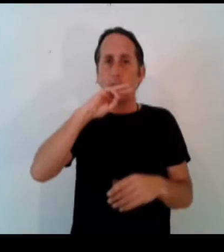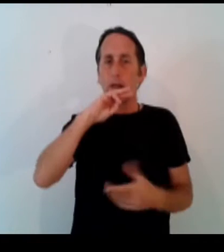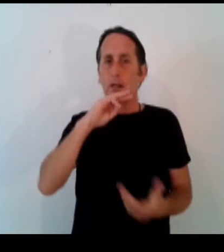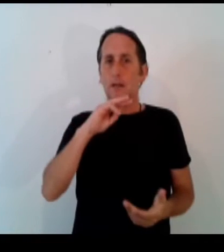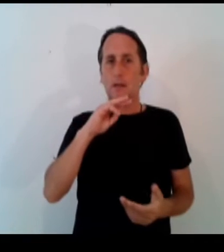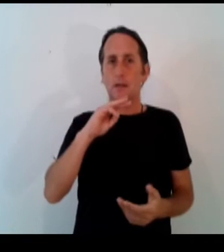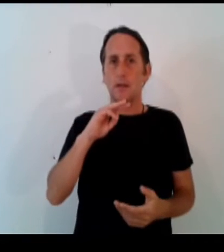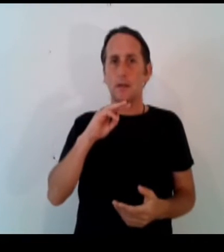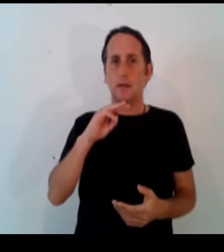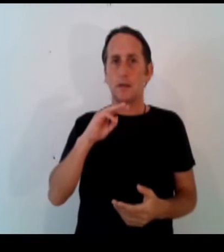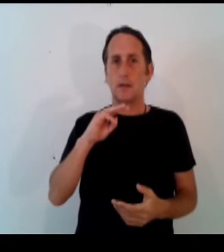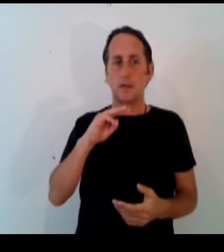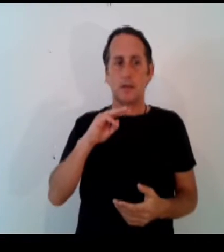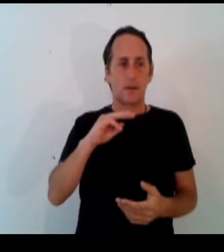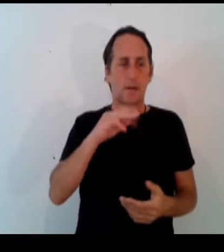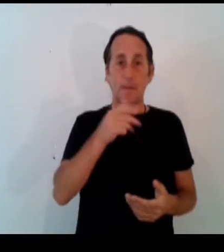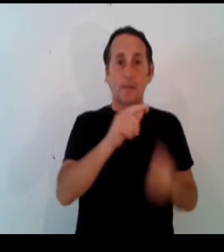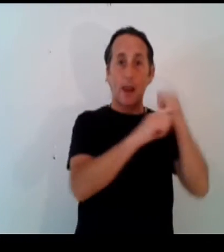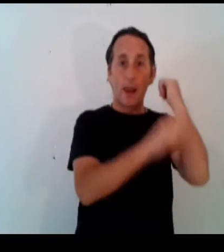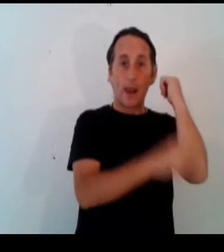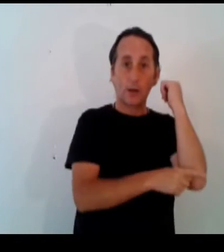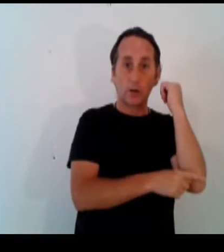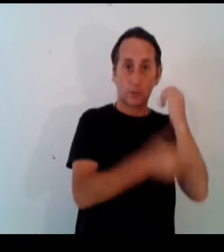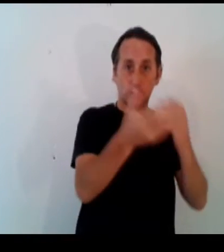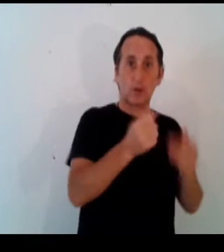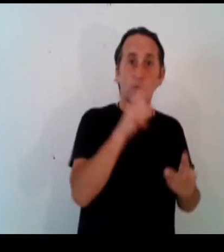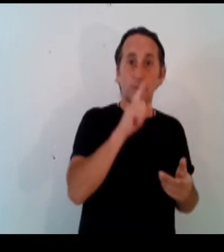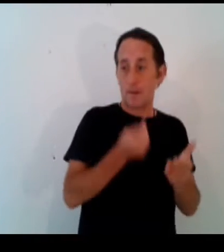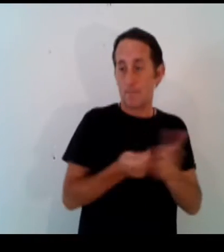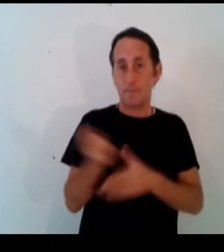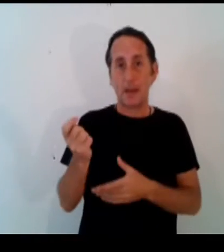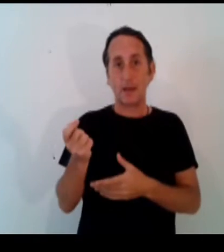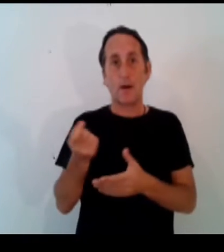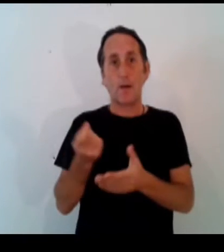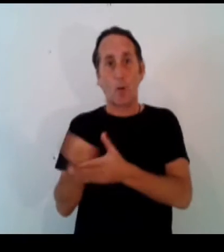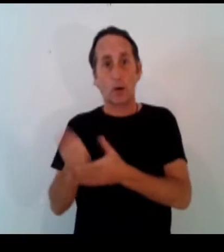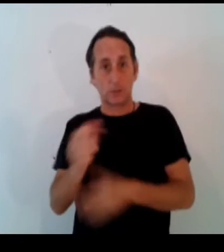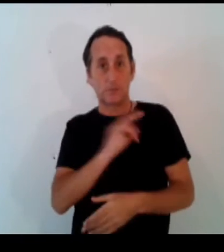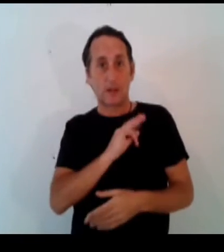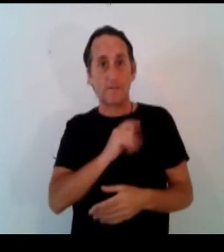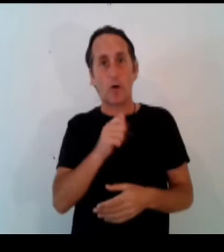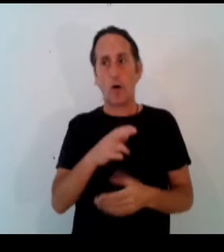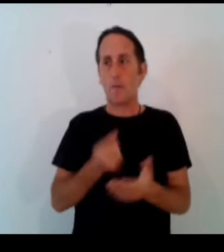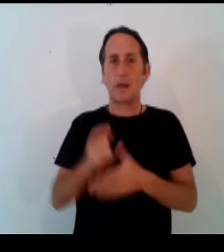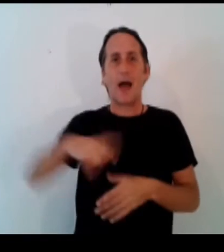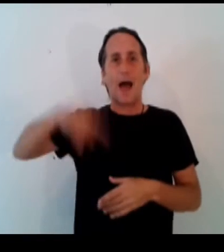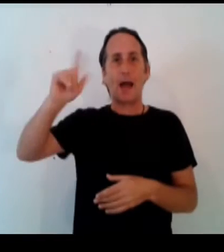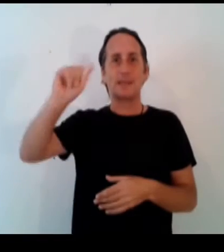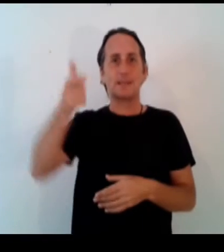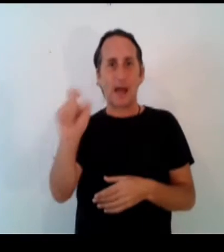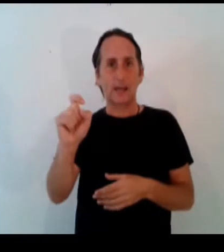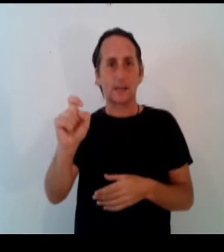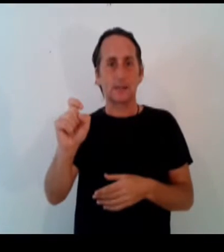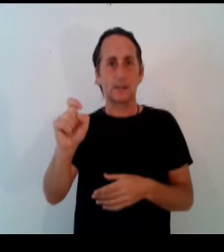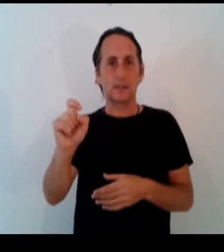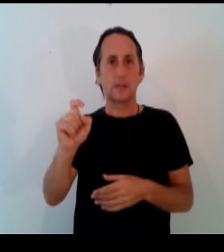Or is paying high taxes to the government which is owned by the bank,